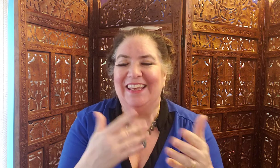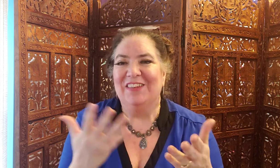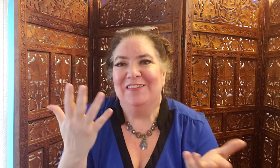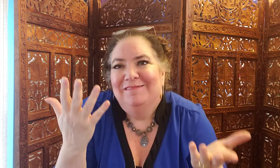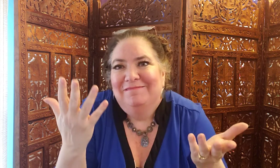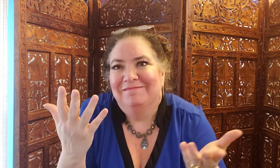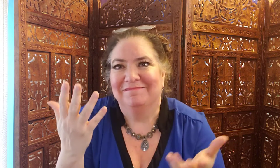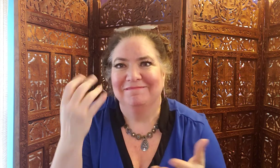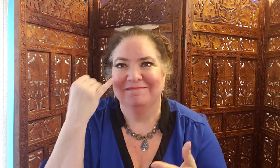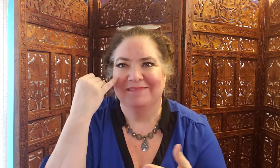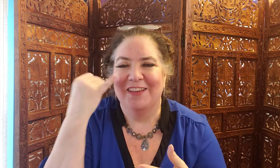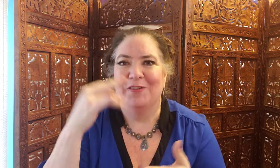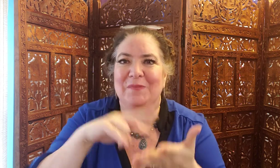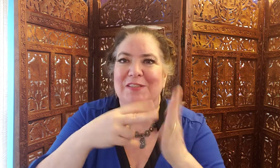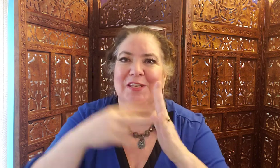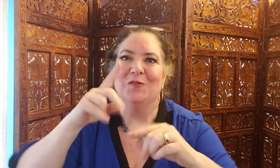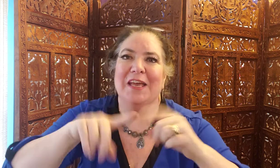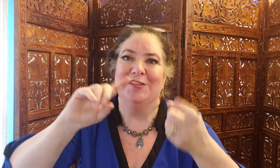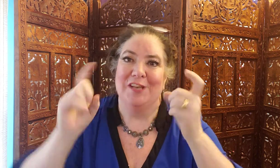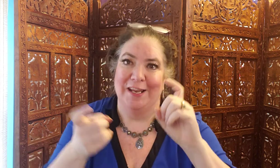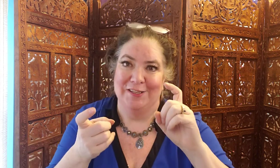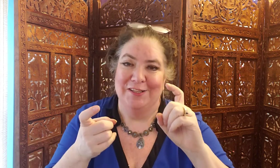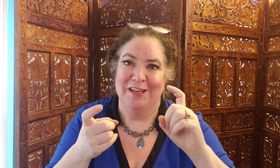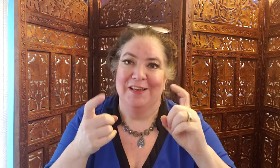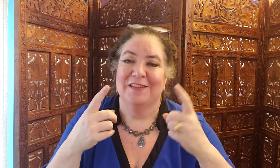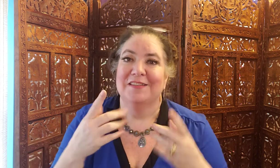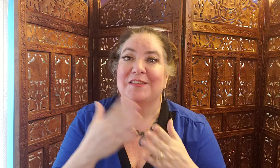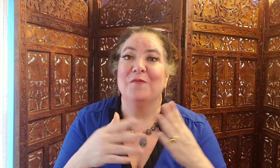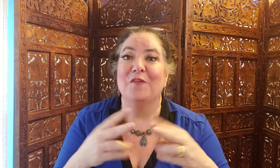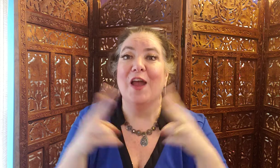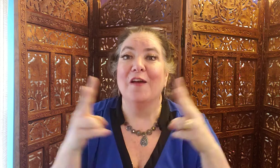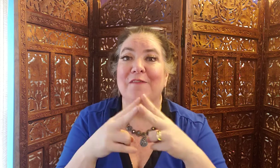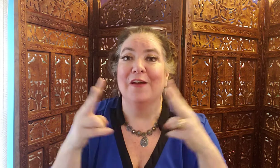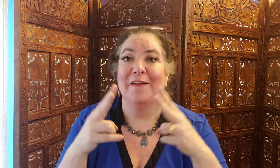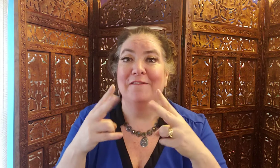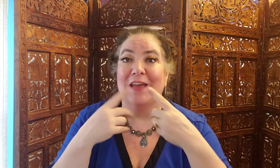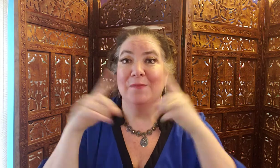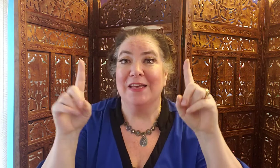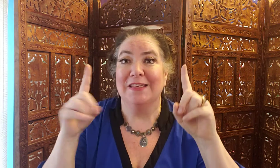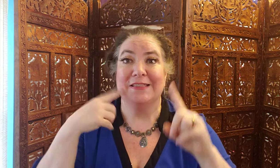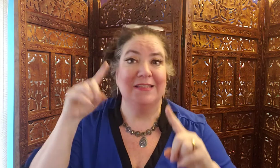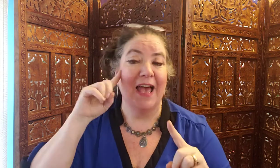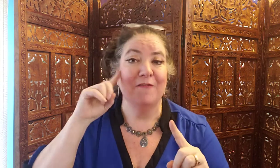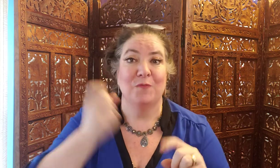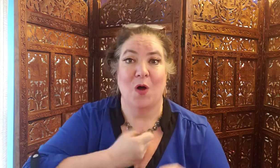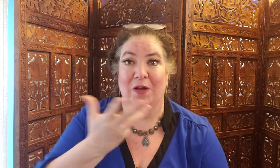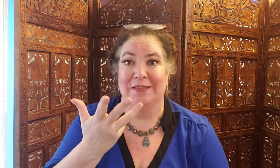even if it means that you can't change meaning. Some very very famous deaf poets